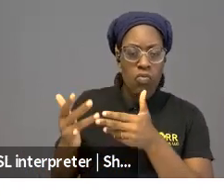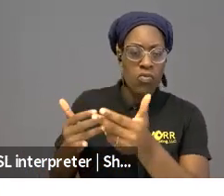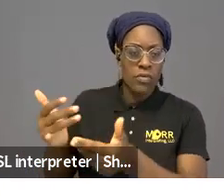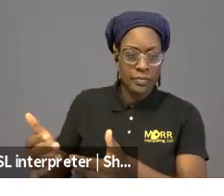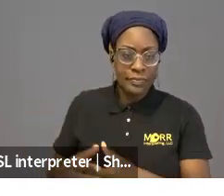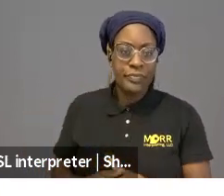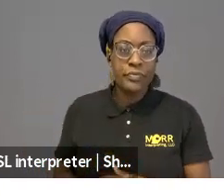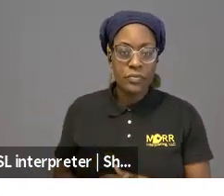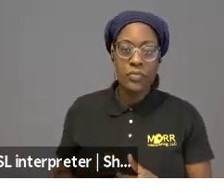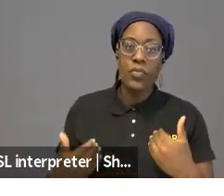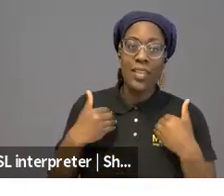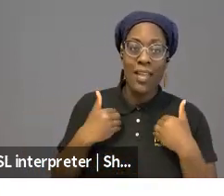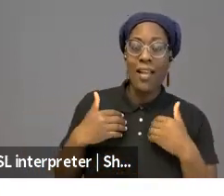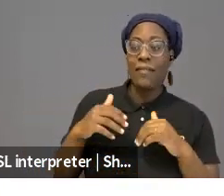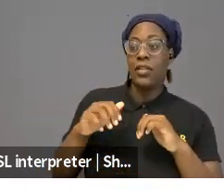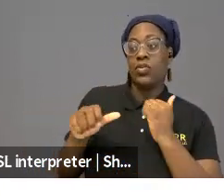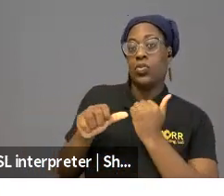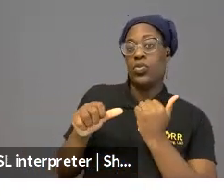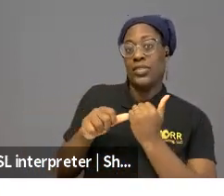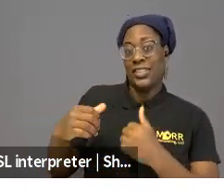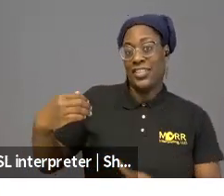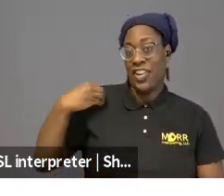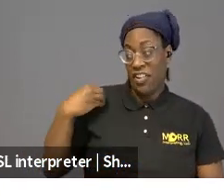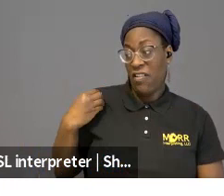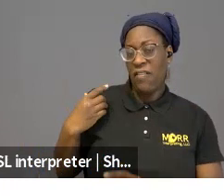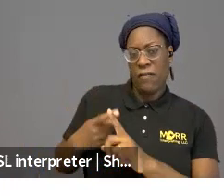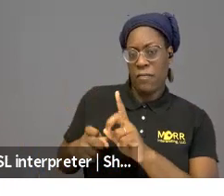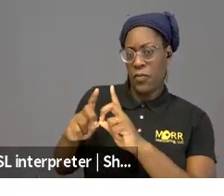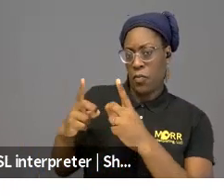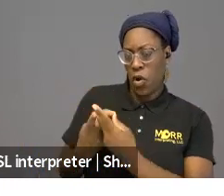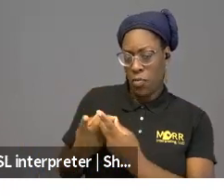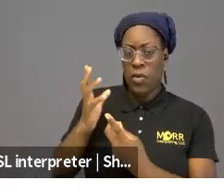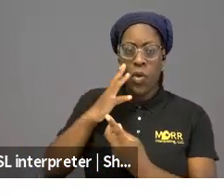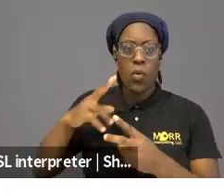the various moving parts of our writing/general education program, including things like our